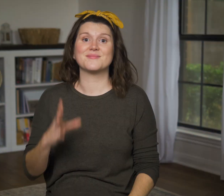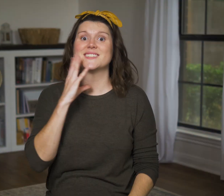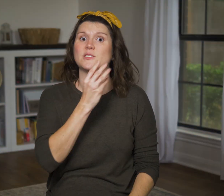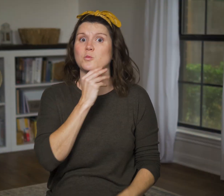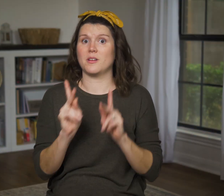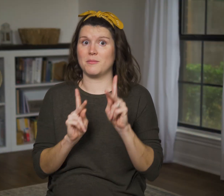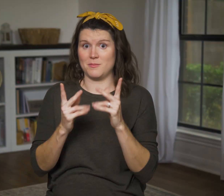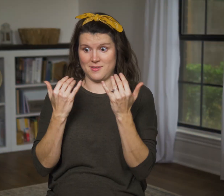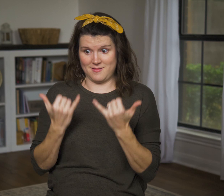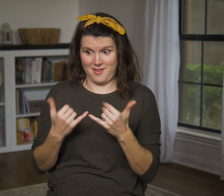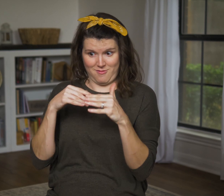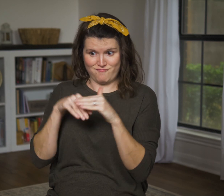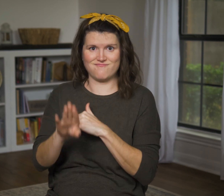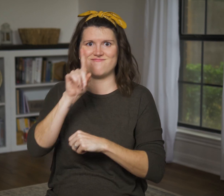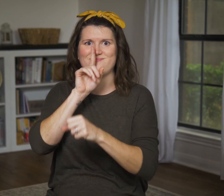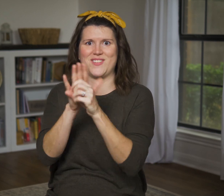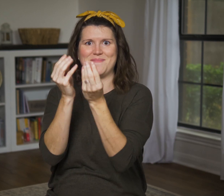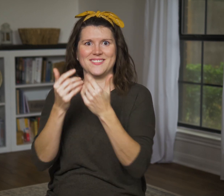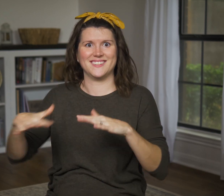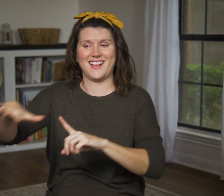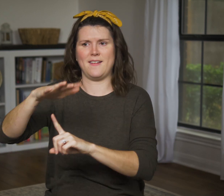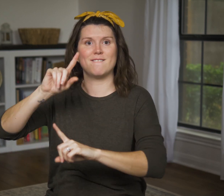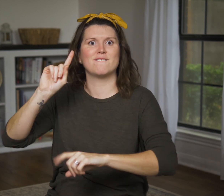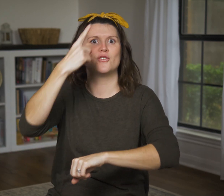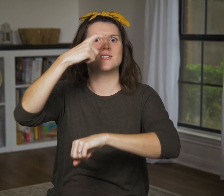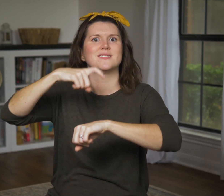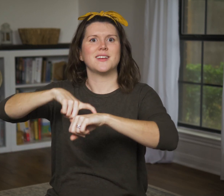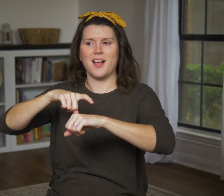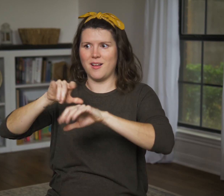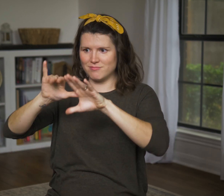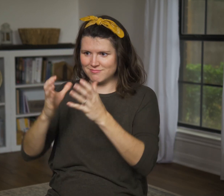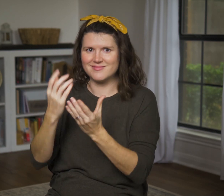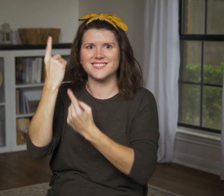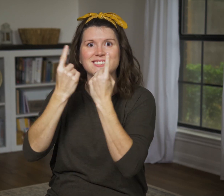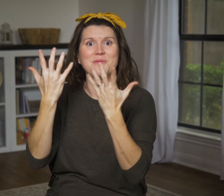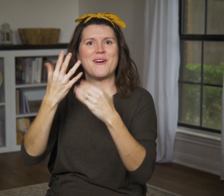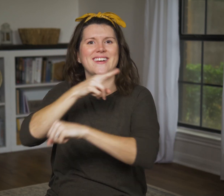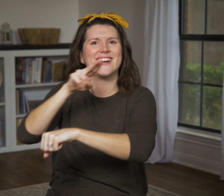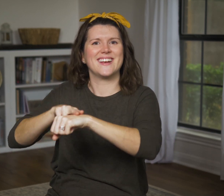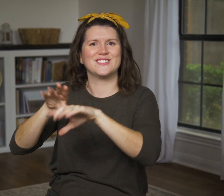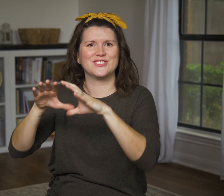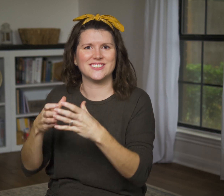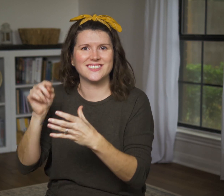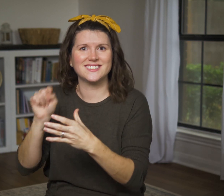The Israelites just set foot in the Promised Land for the first time as a nation.